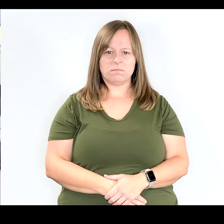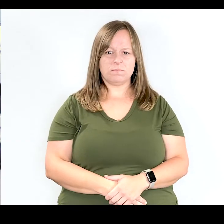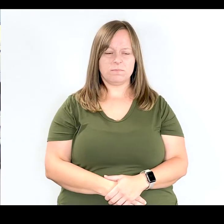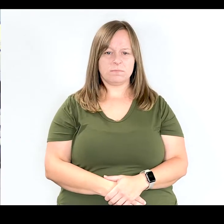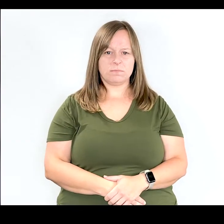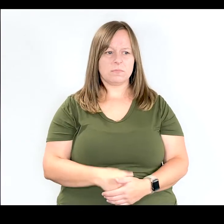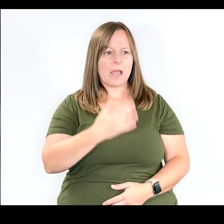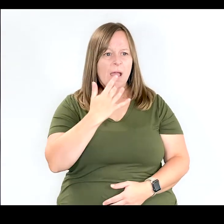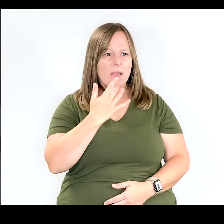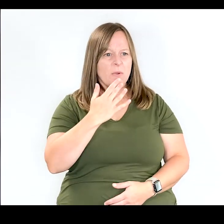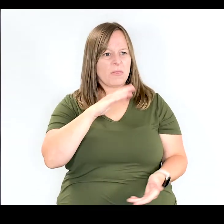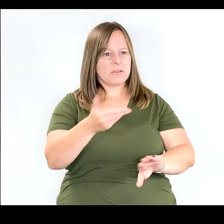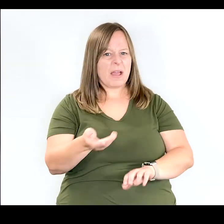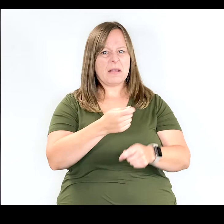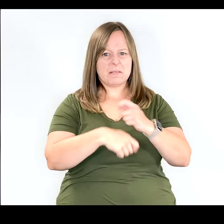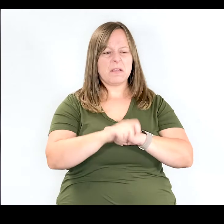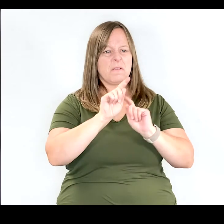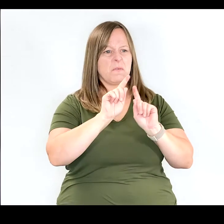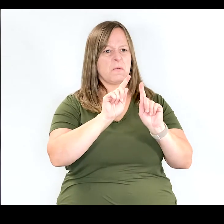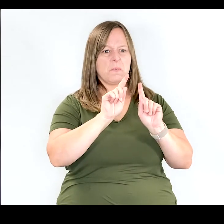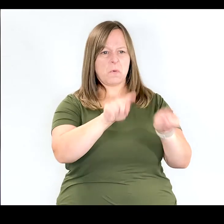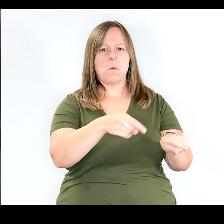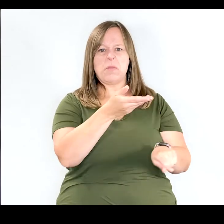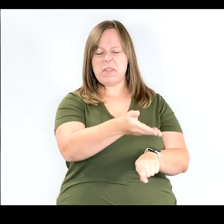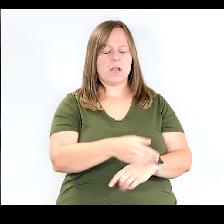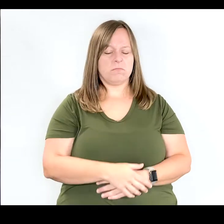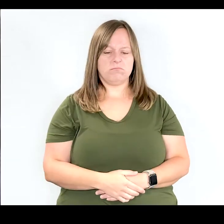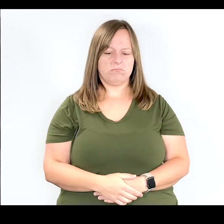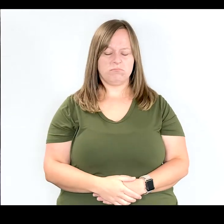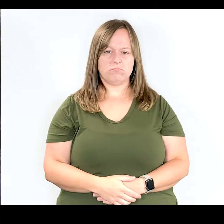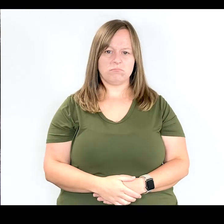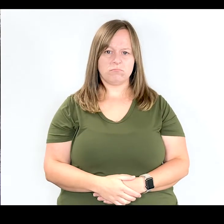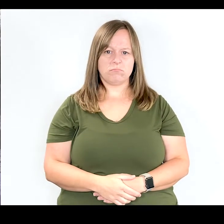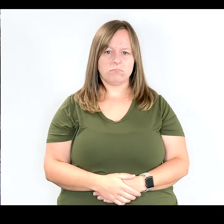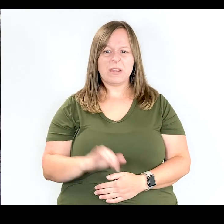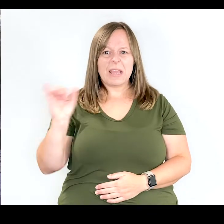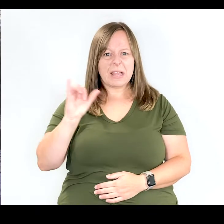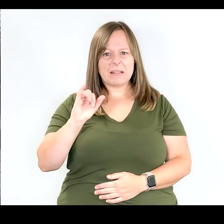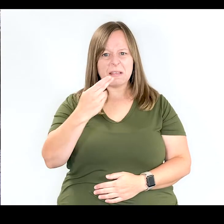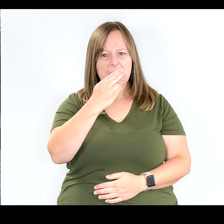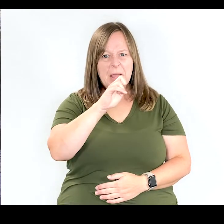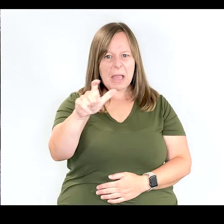[SPEAKING IN HAITIAN CREOLE] I'd rather die instead of going back there. [SPEAKING IN HAITIAN CREOLE]